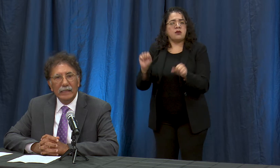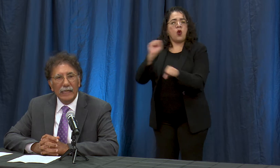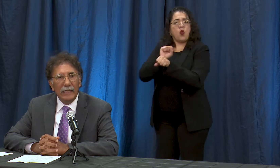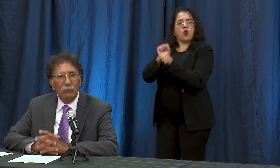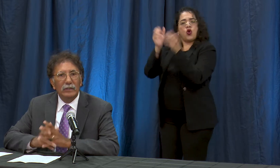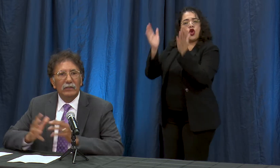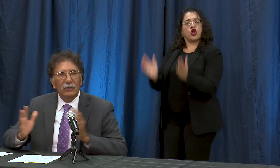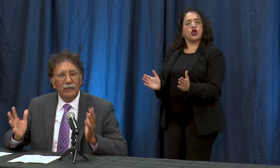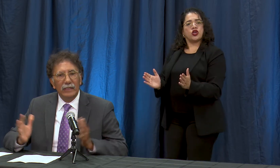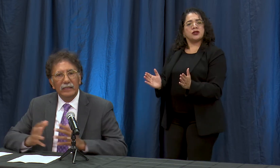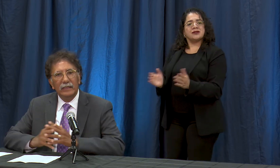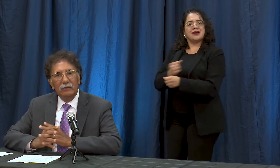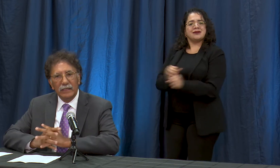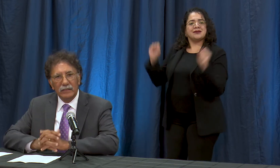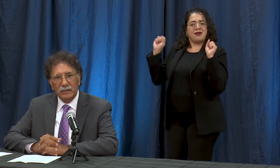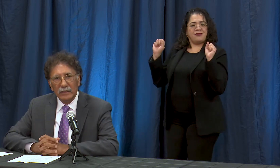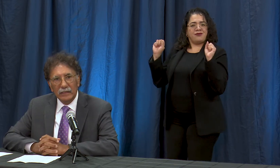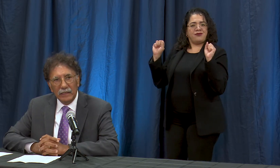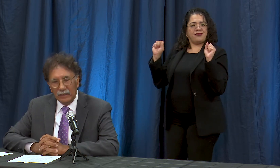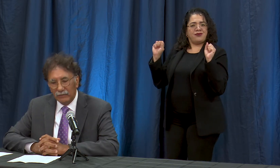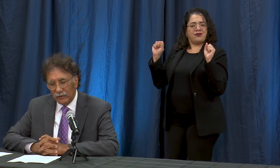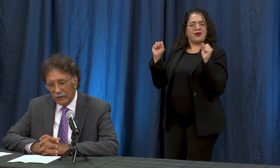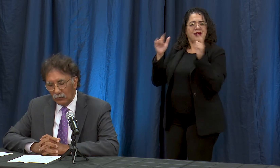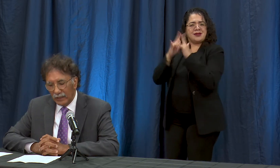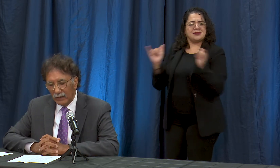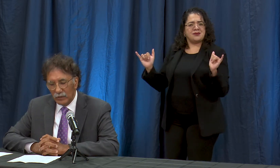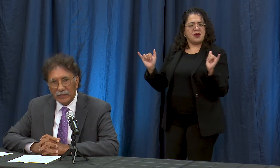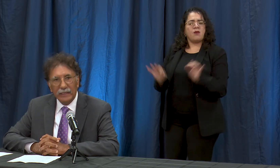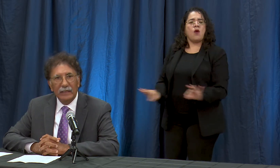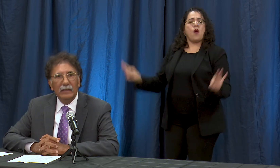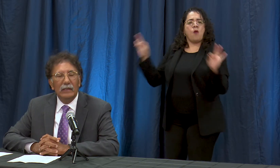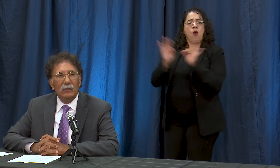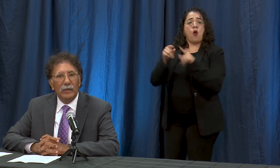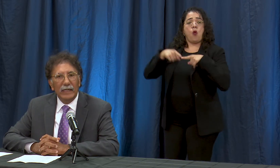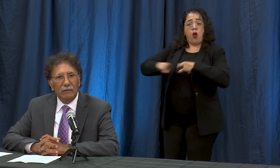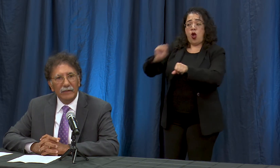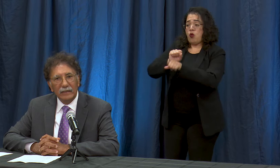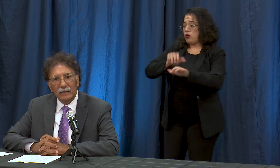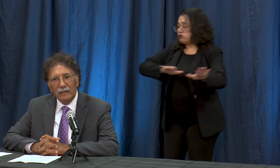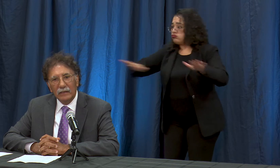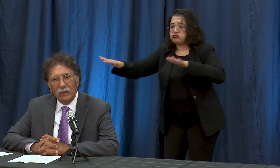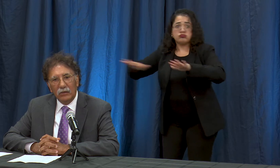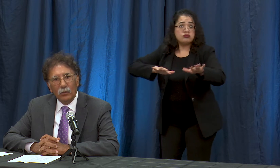with the COVID- 19 crisis and in a way in which again we're not affected or the